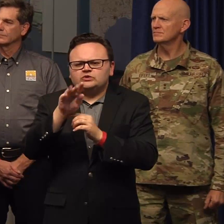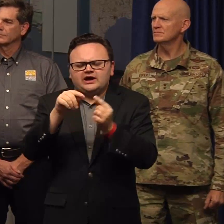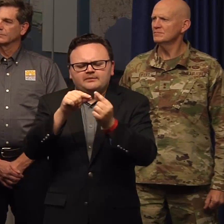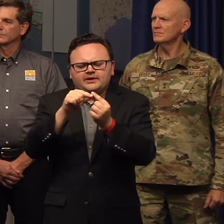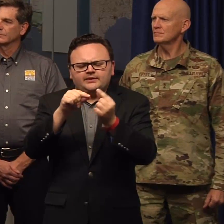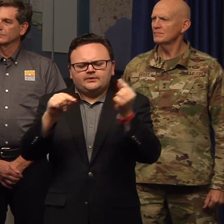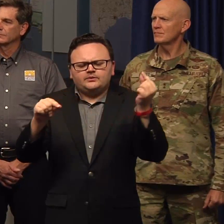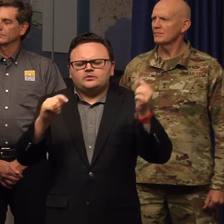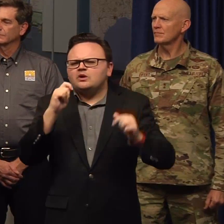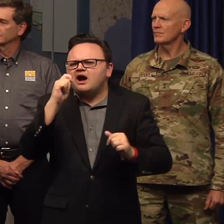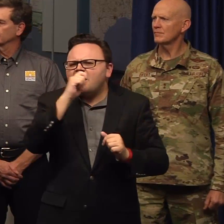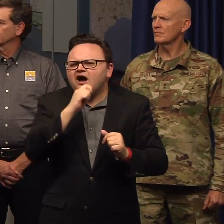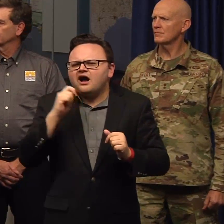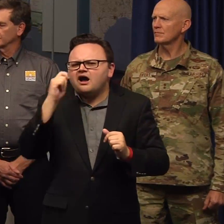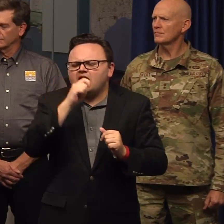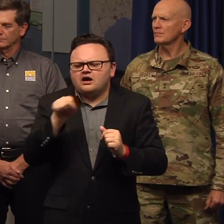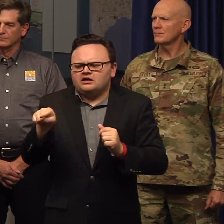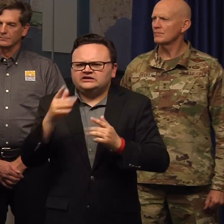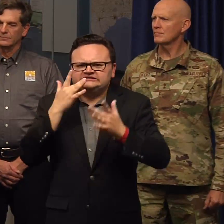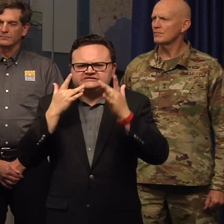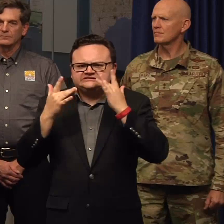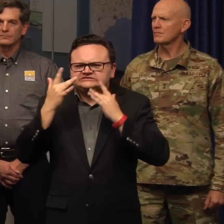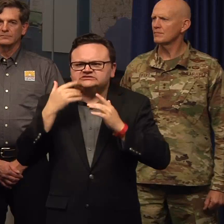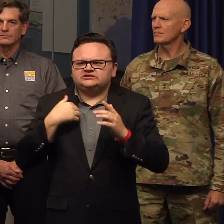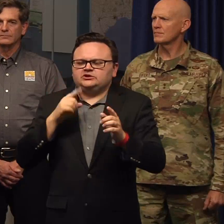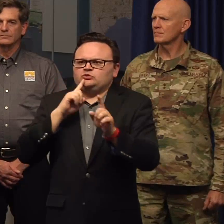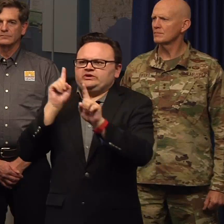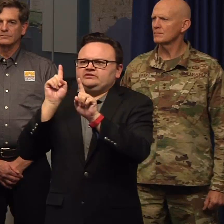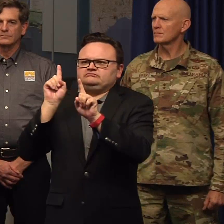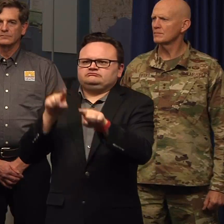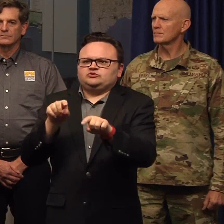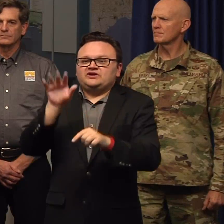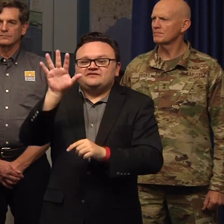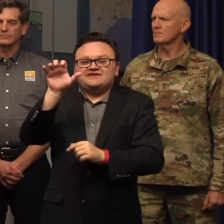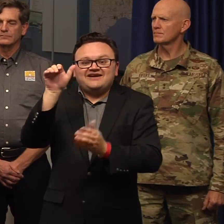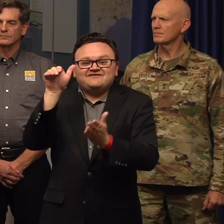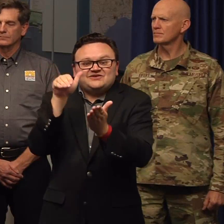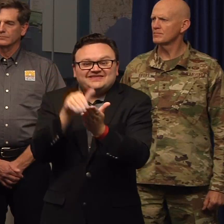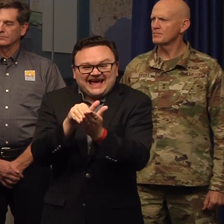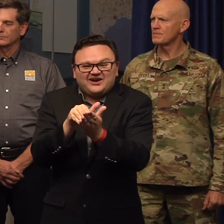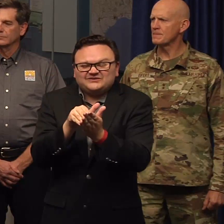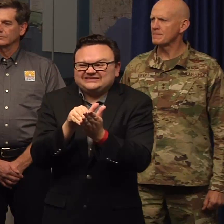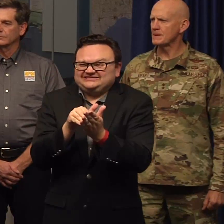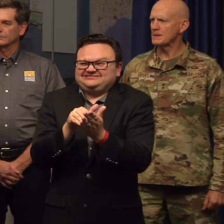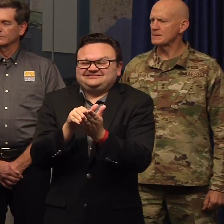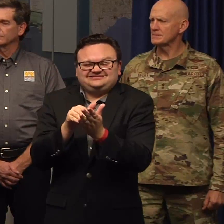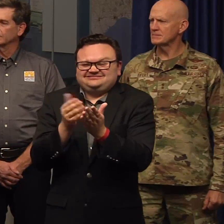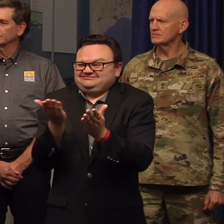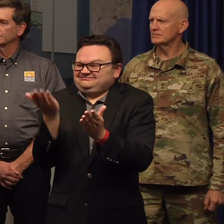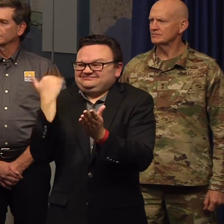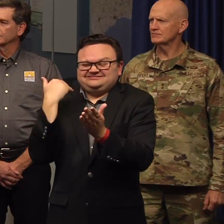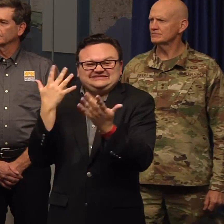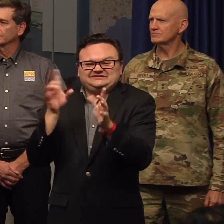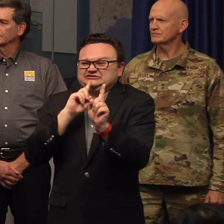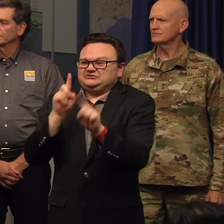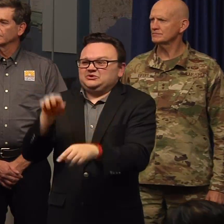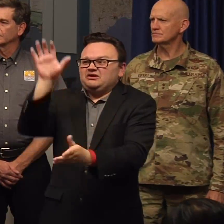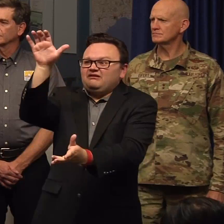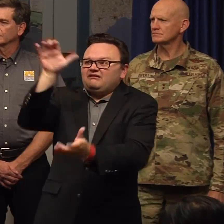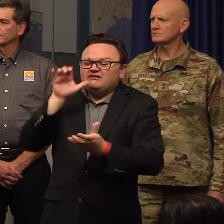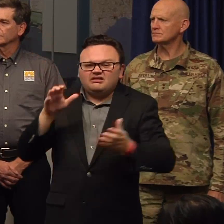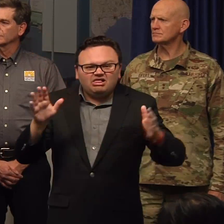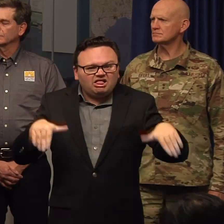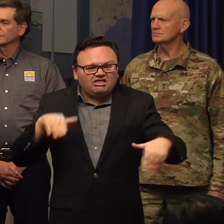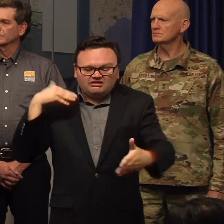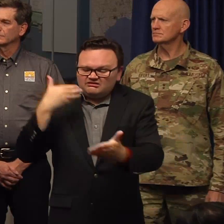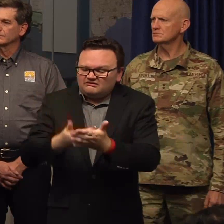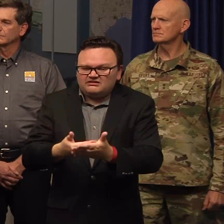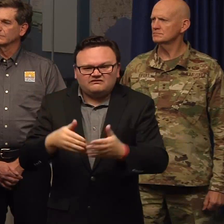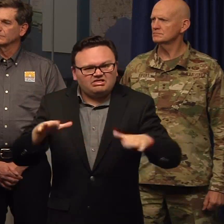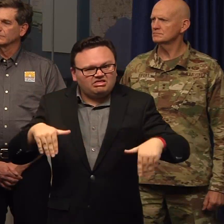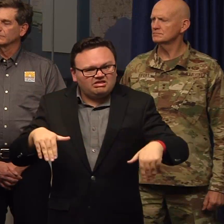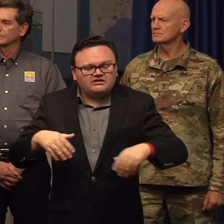TESTING, THE OTHER RELATES TO